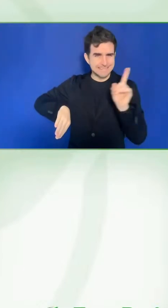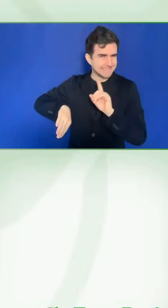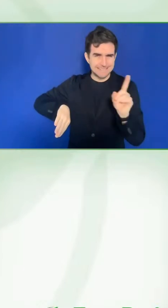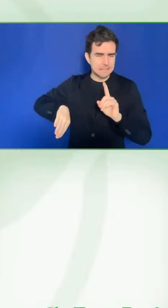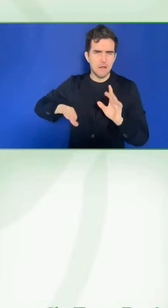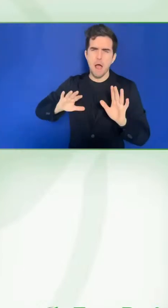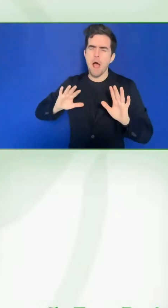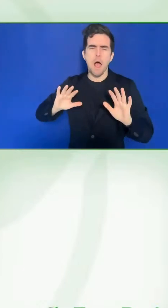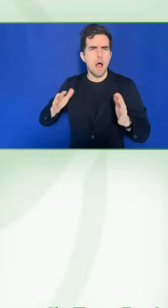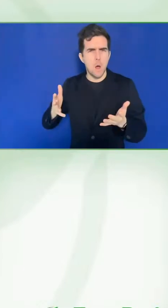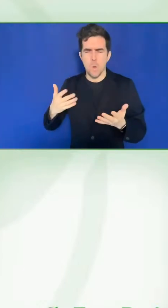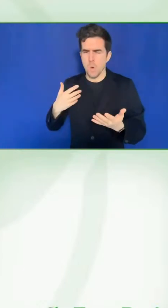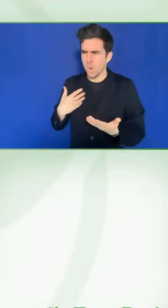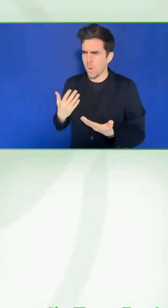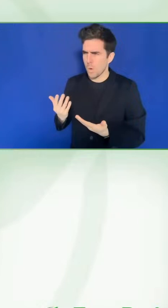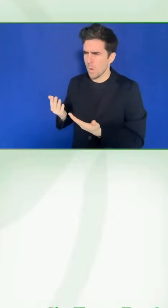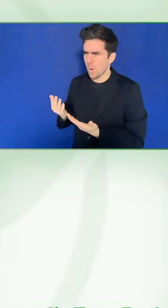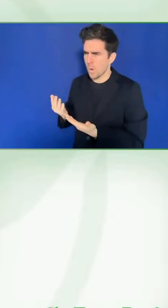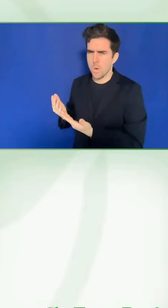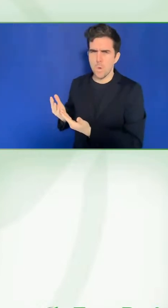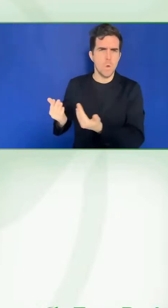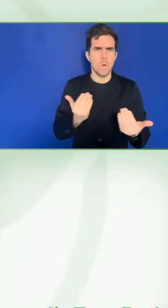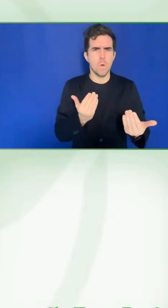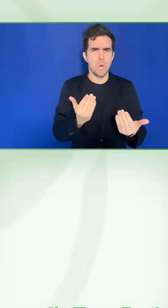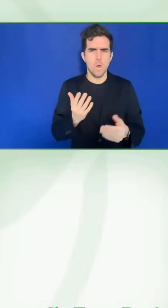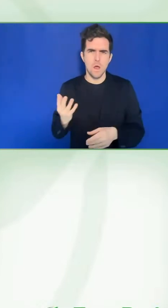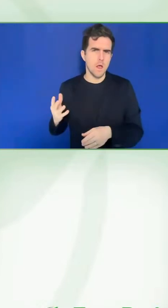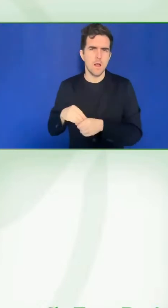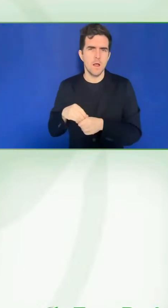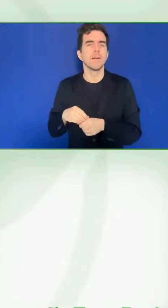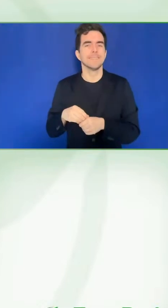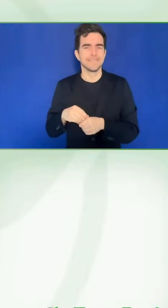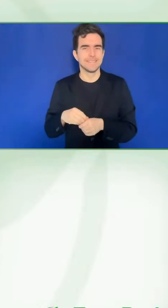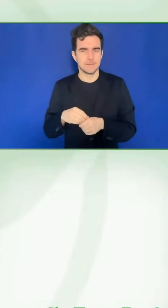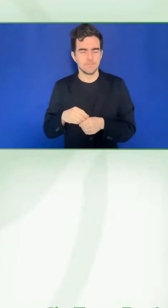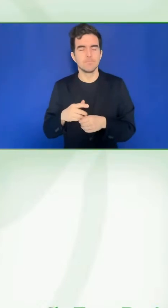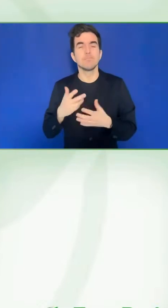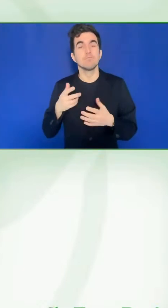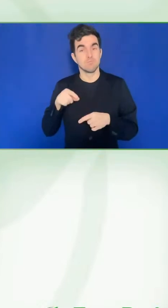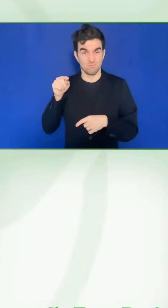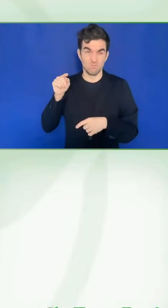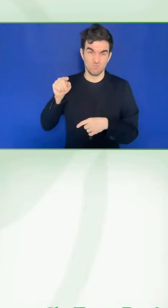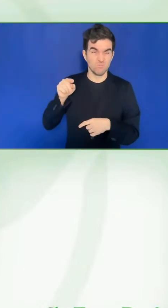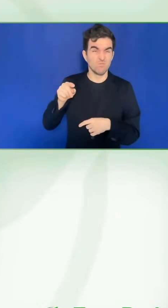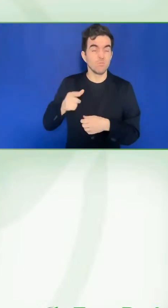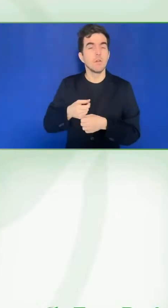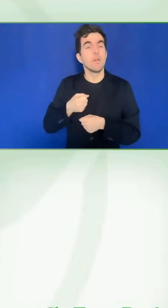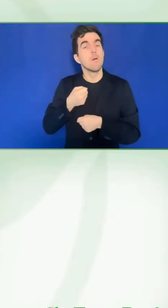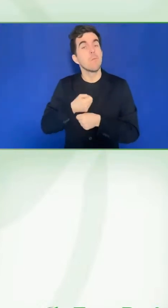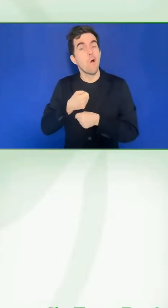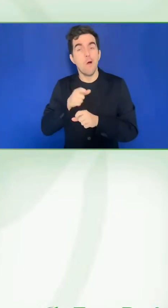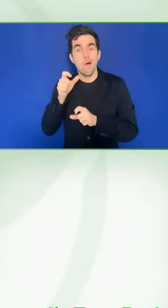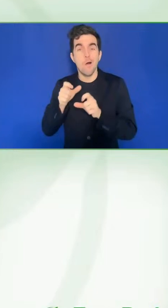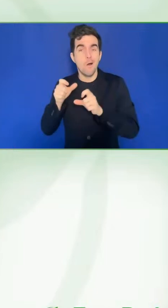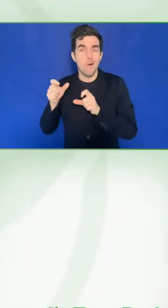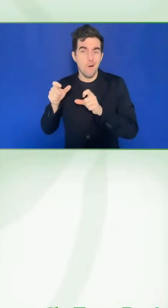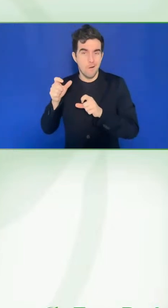Thank you, I would like to introduce the next